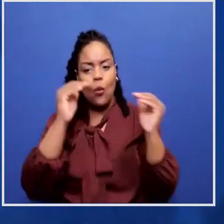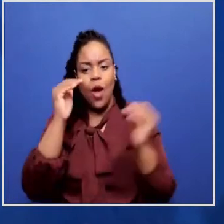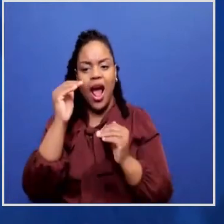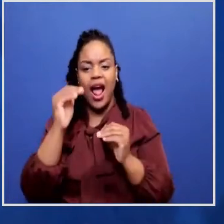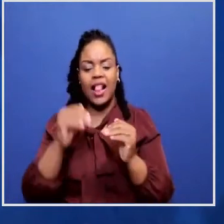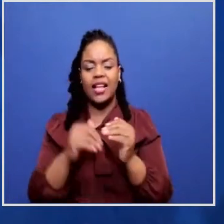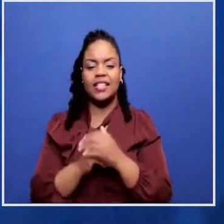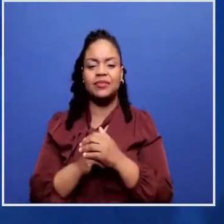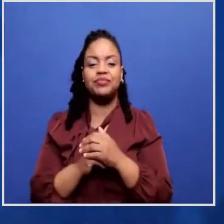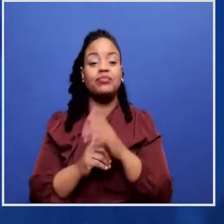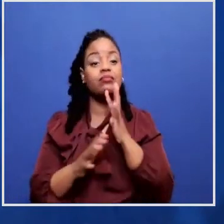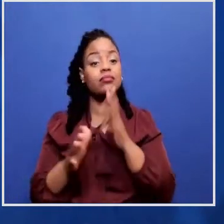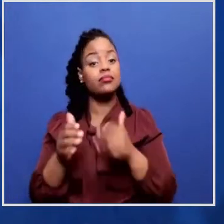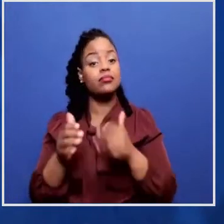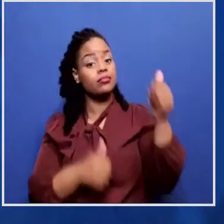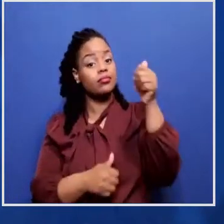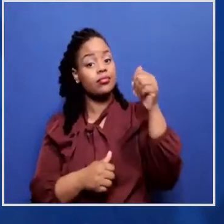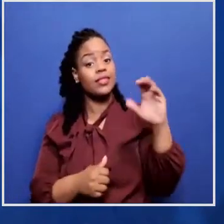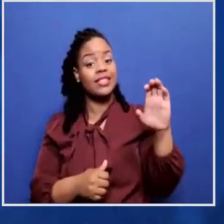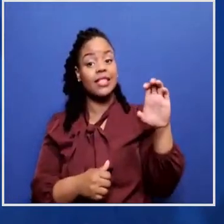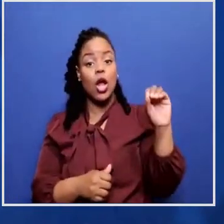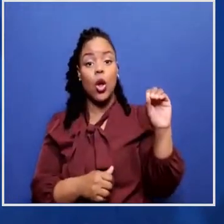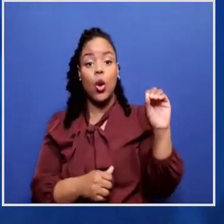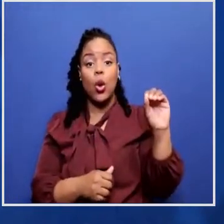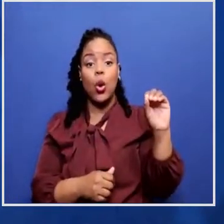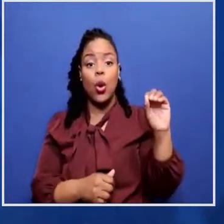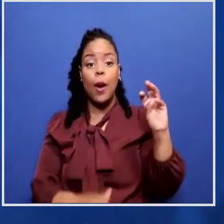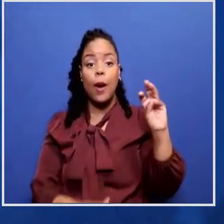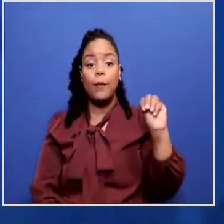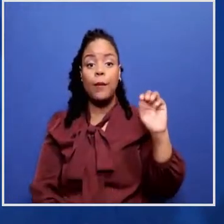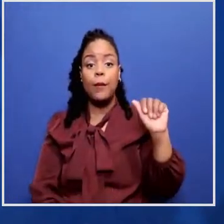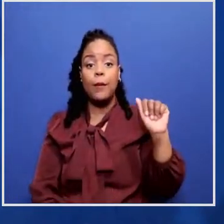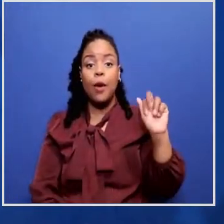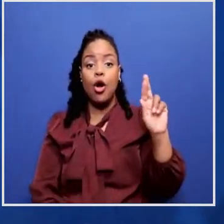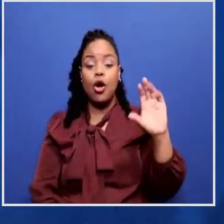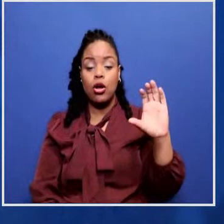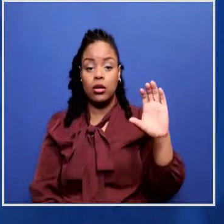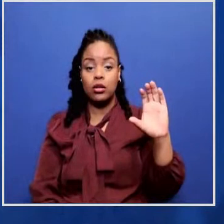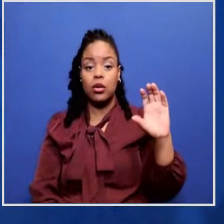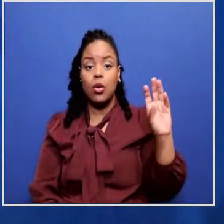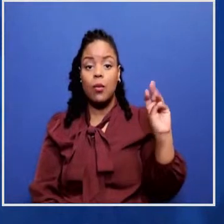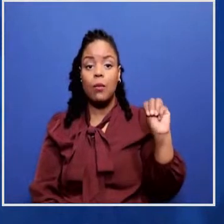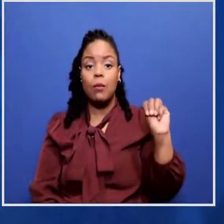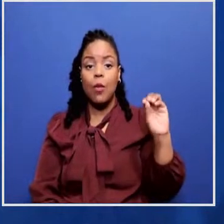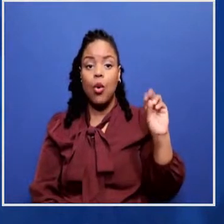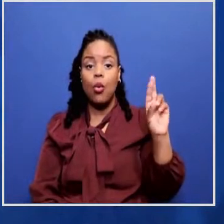STATE, AND LOCAL ORGANIZATIONS WHO ARE PARTICIPATING IN THE DAY OF SERVICE. THE NATIONAL URBAN LEAGUE IS ONE SUCH ORGANIZATION, DEDICATED TO EMPOWERING COMMUNITIES AND FIGHTING INEQUALITY. HERE TO SHARE MORE IS THERE